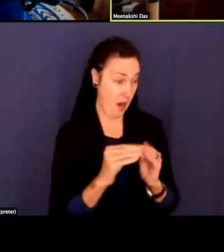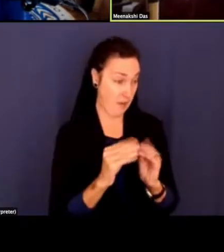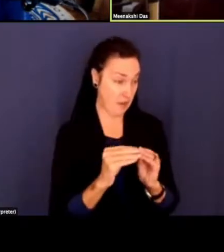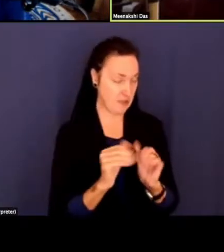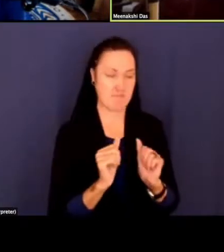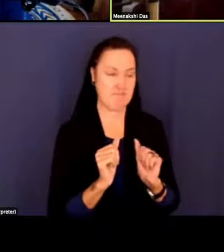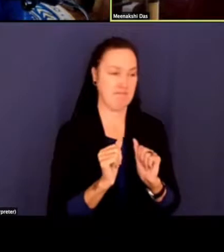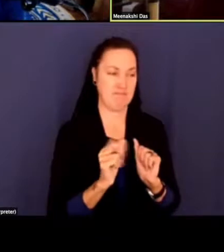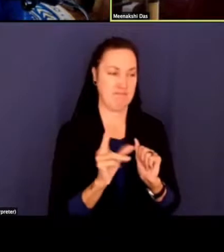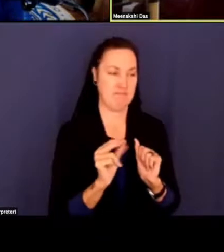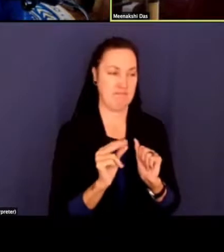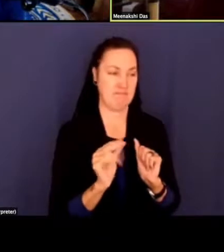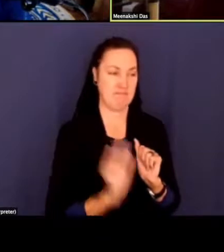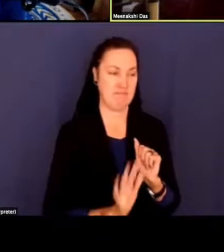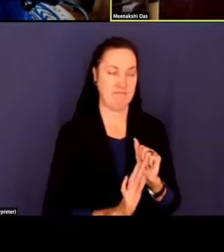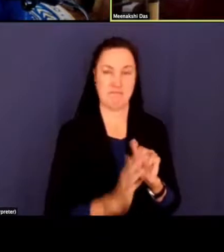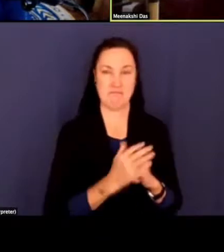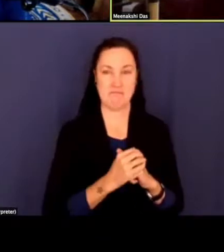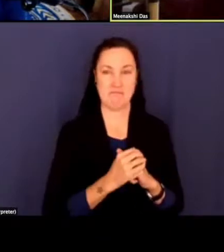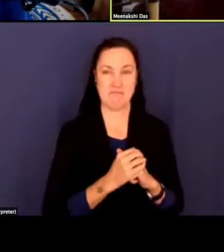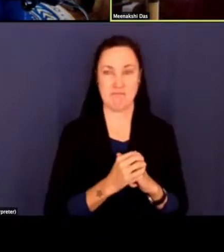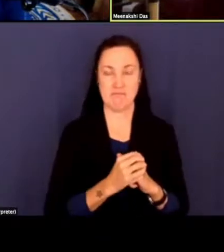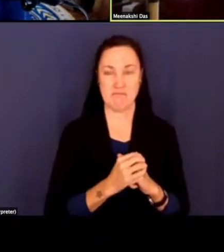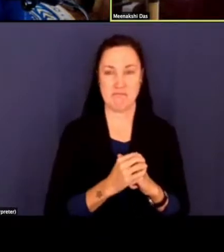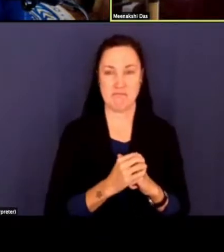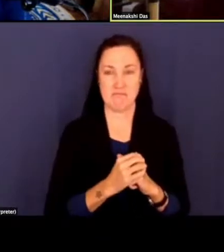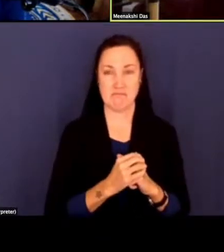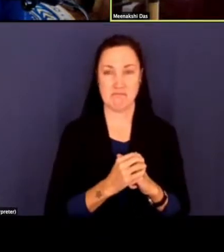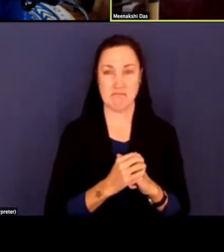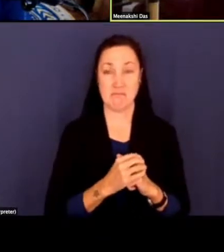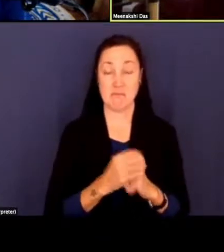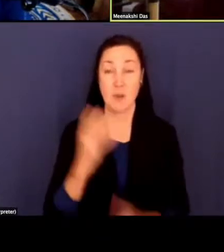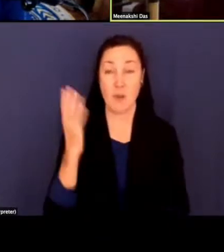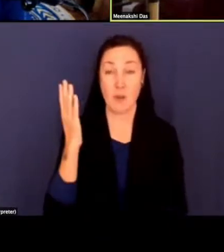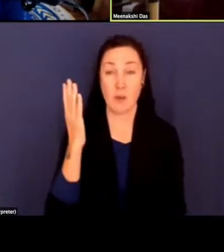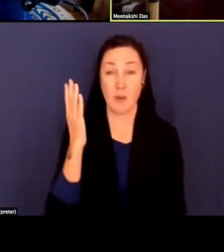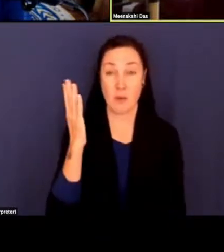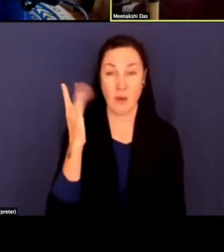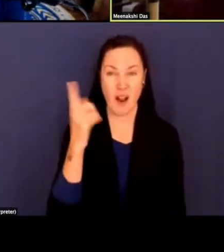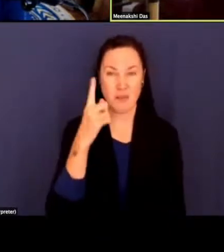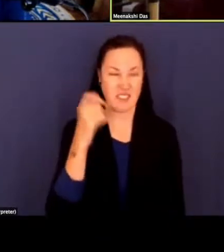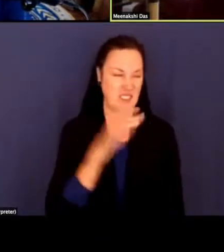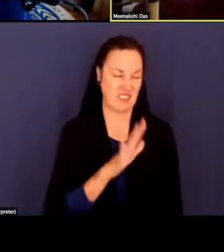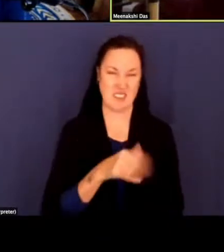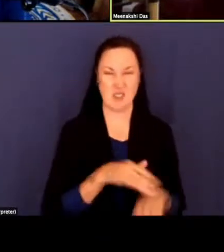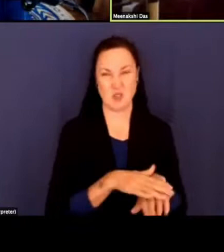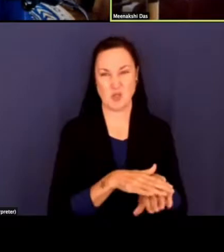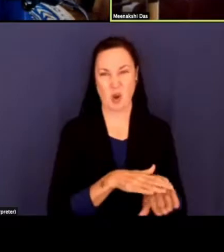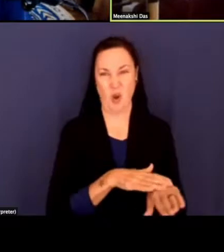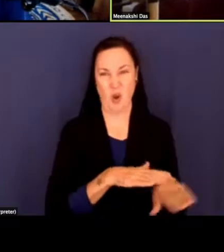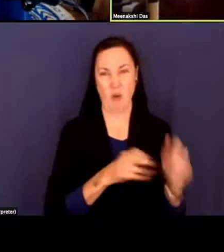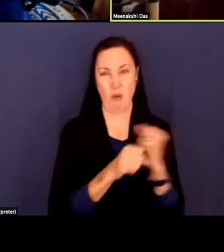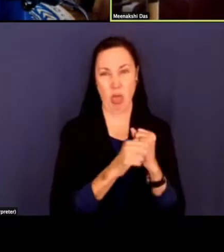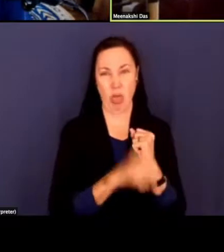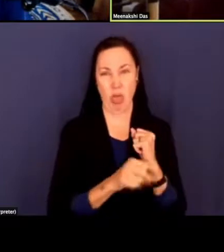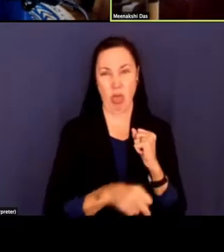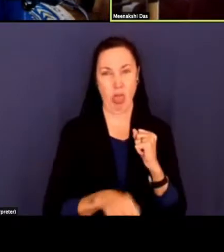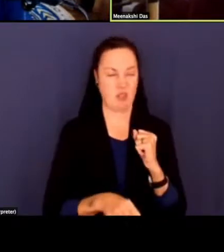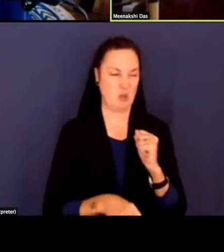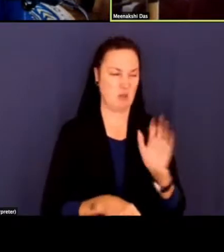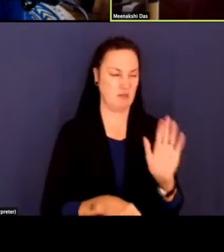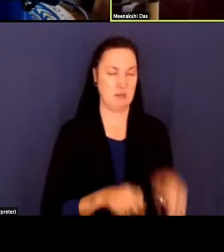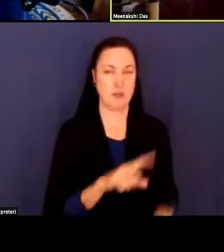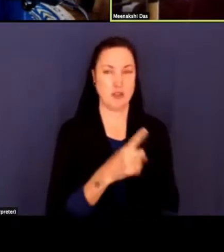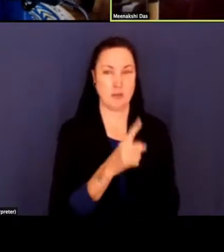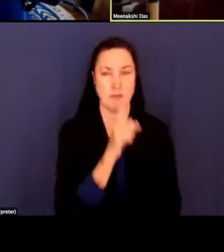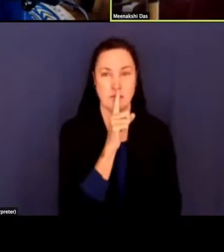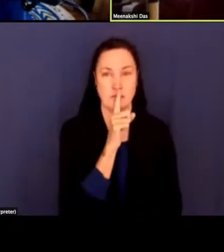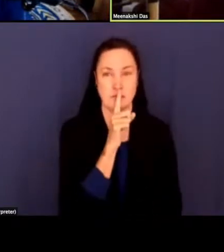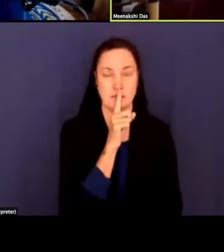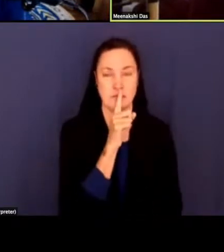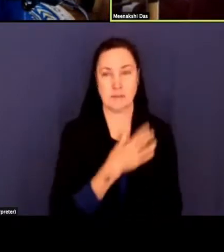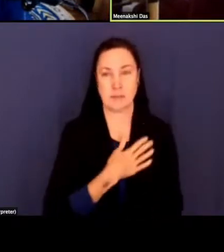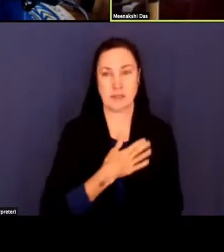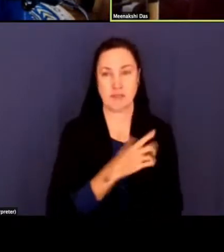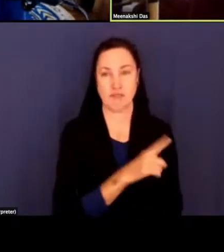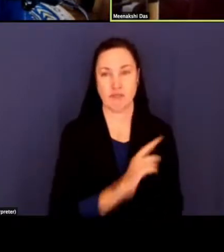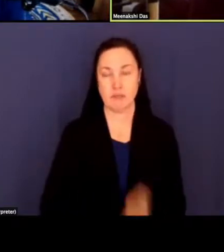at the conference because I take too much time. And then -- that